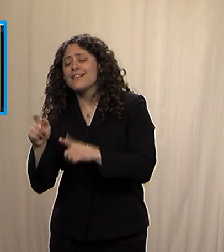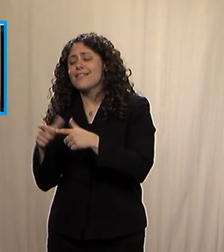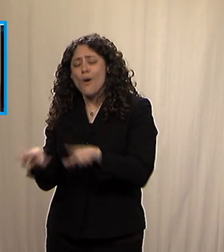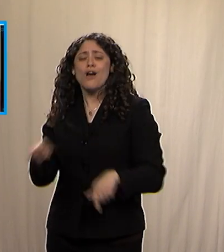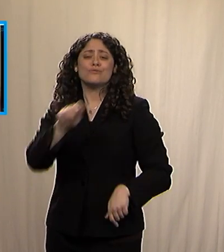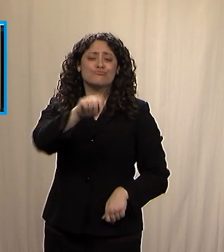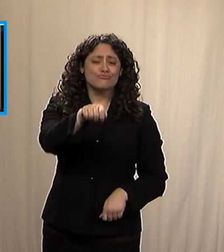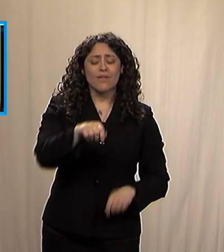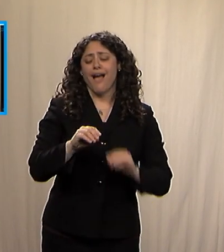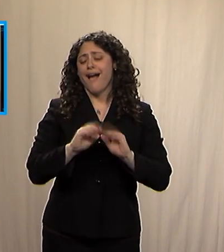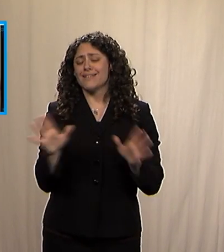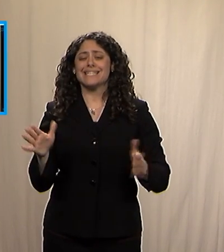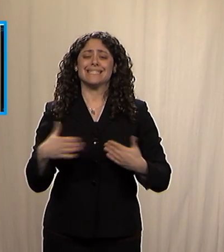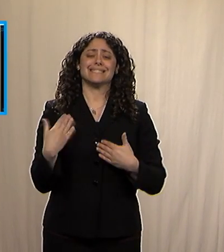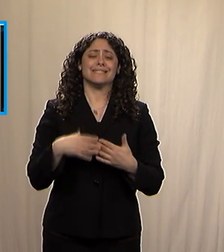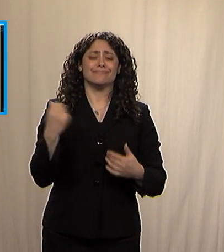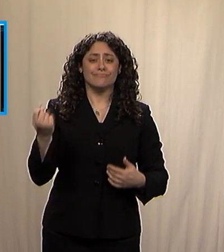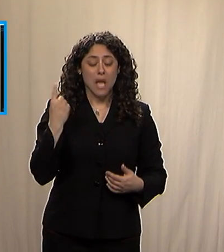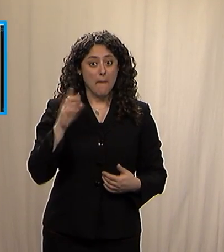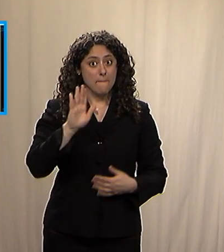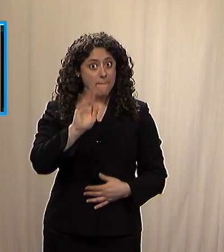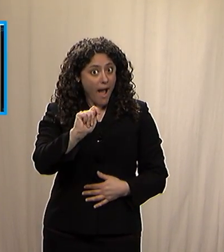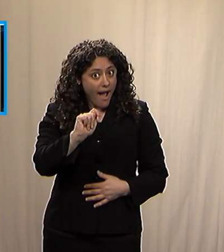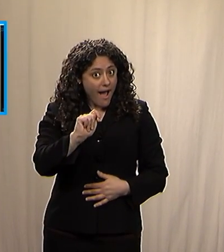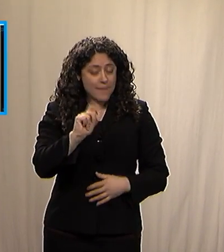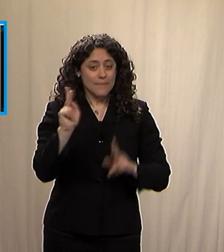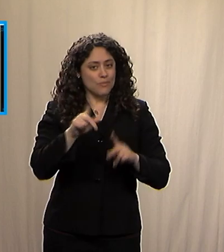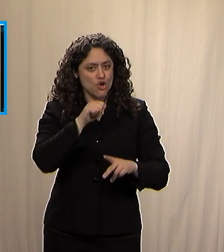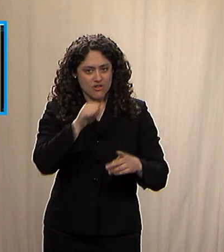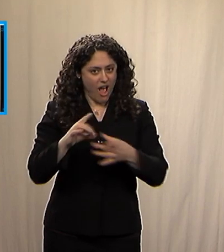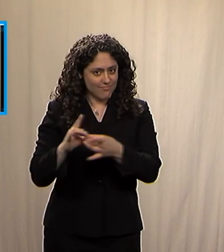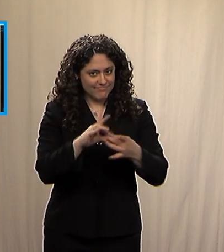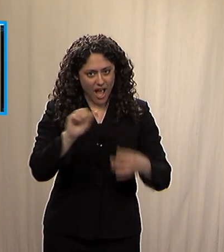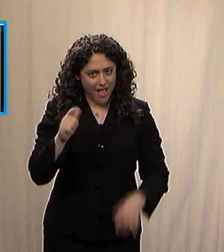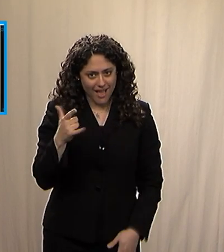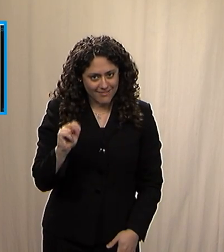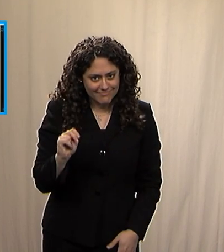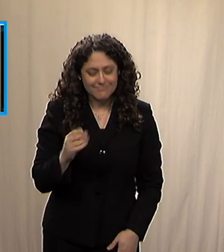however people are not aligning, and not feeling like they've connected.